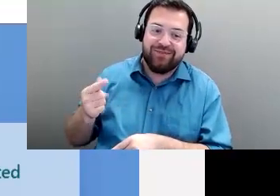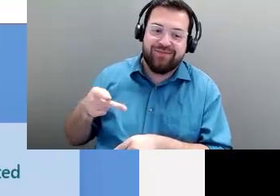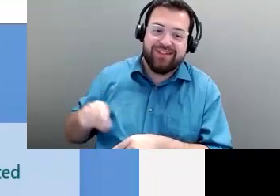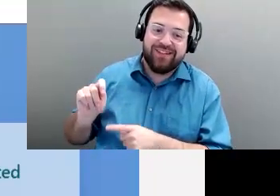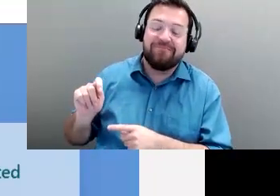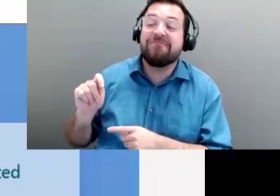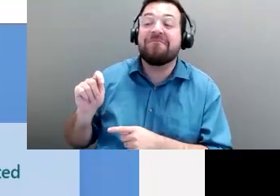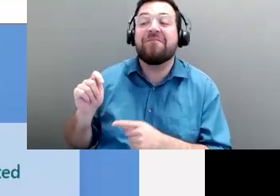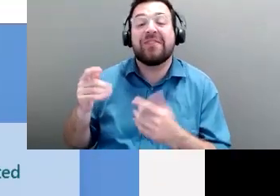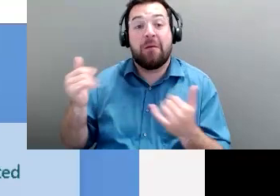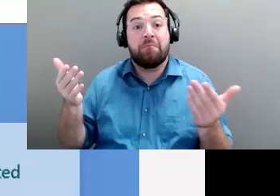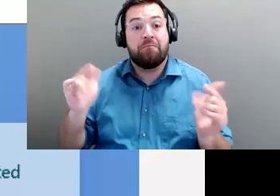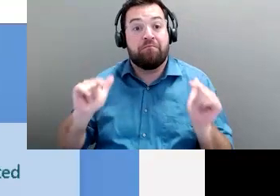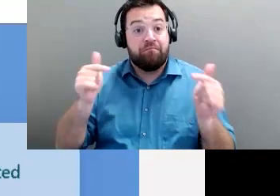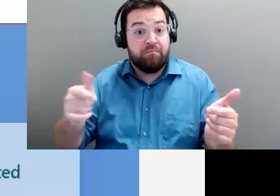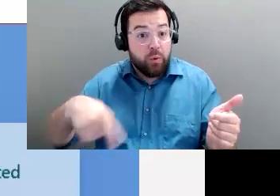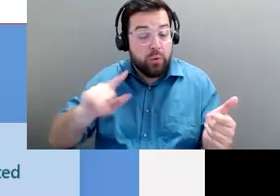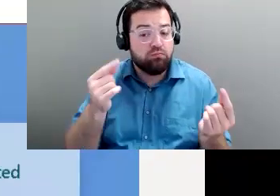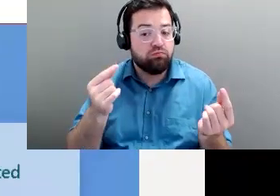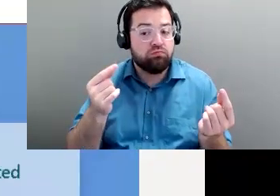you to do is, mark